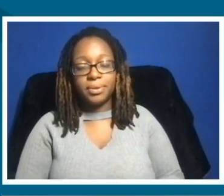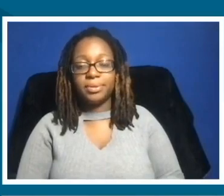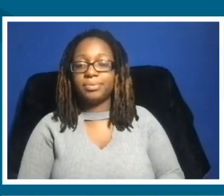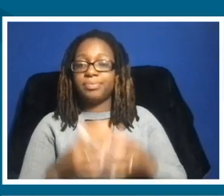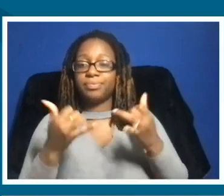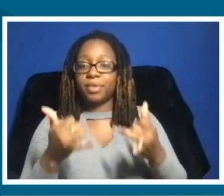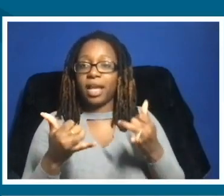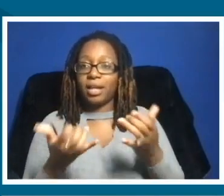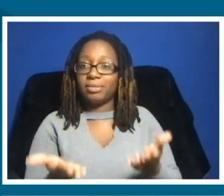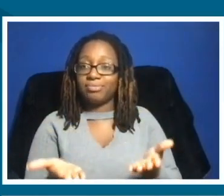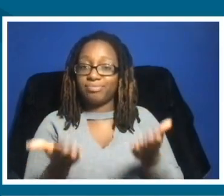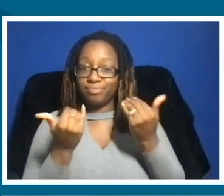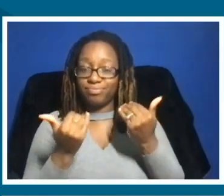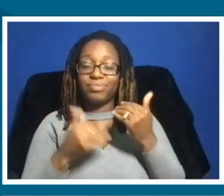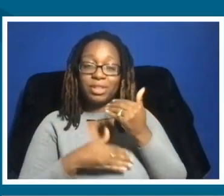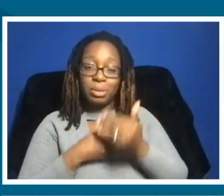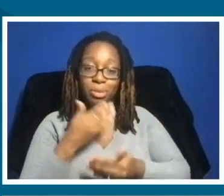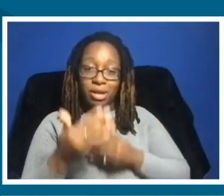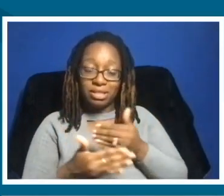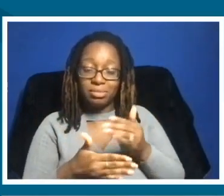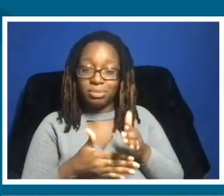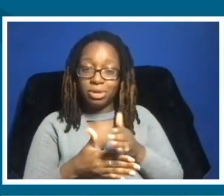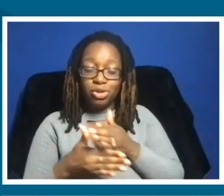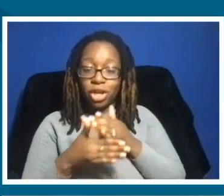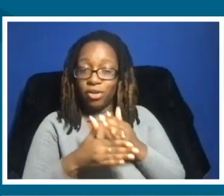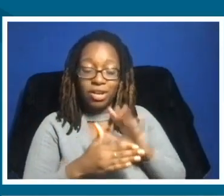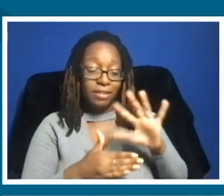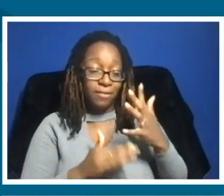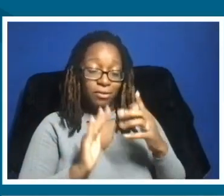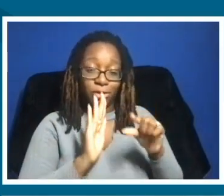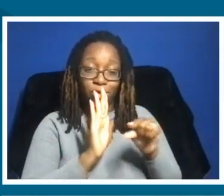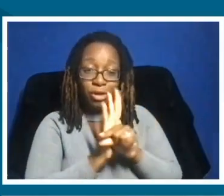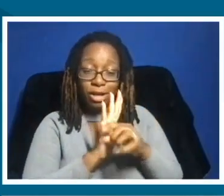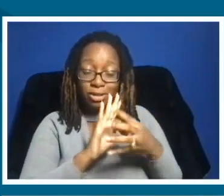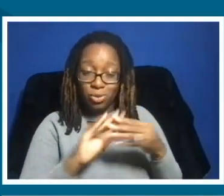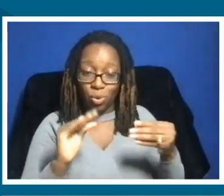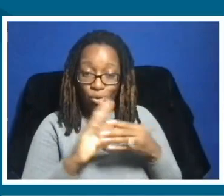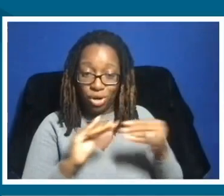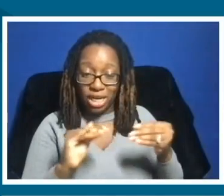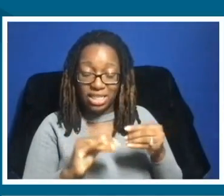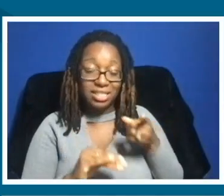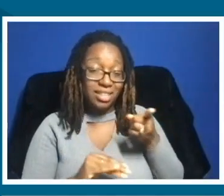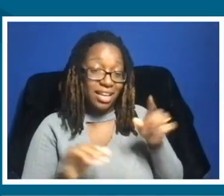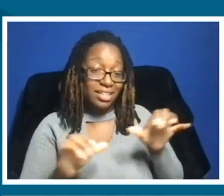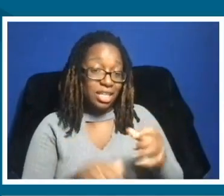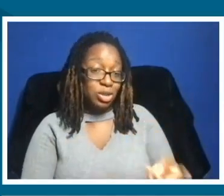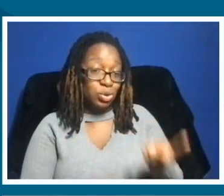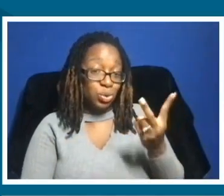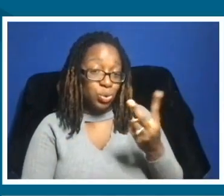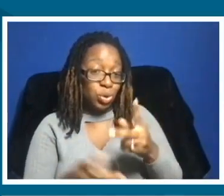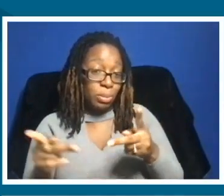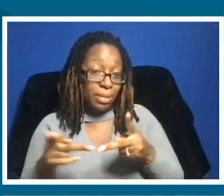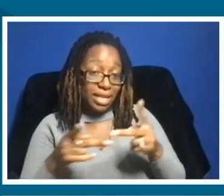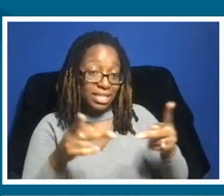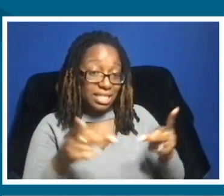process by sharing the story of the fifth graders who activated two sites um